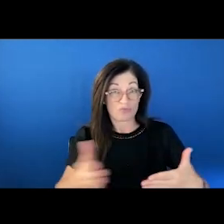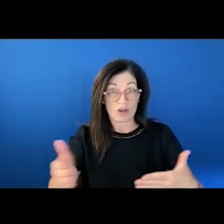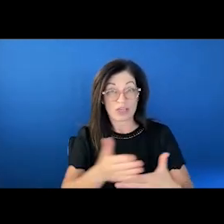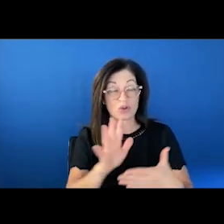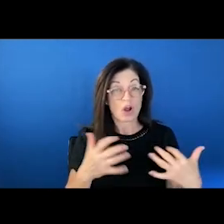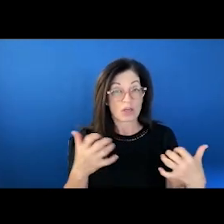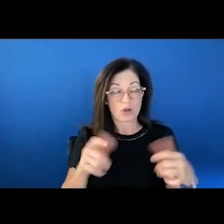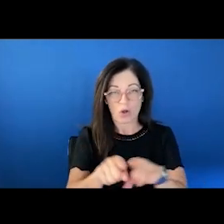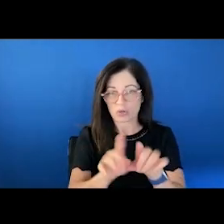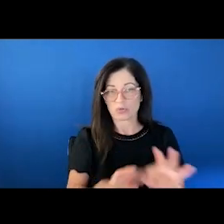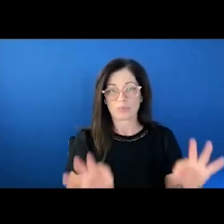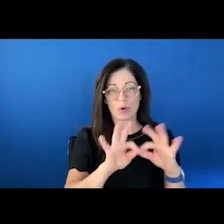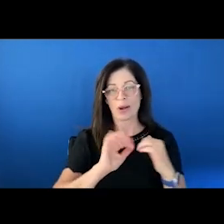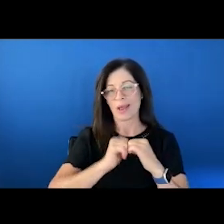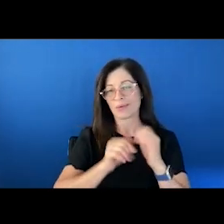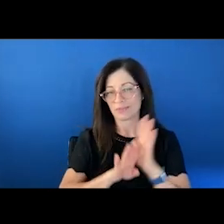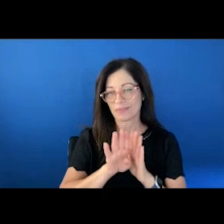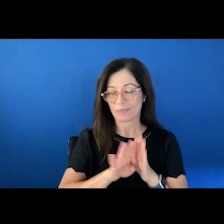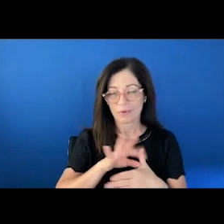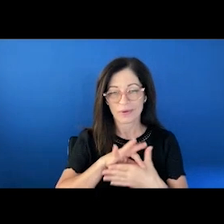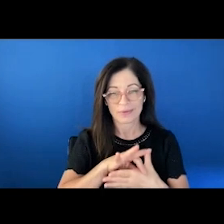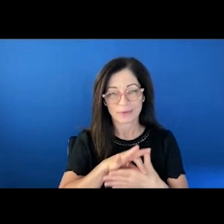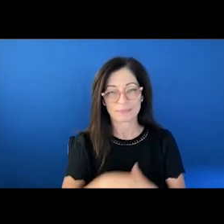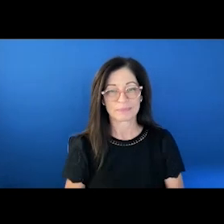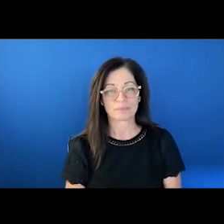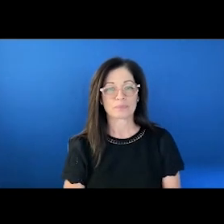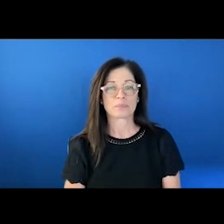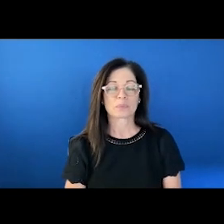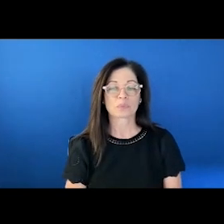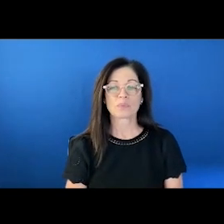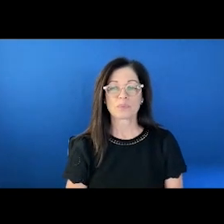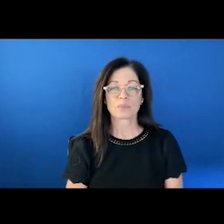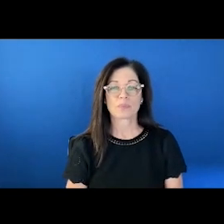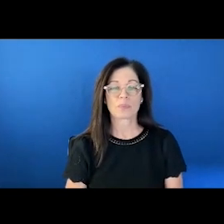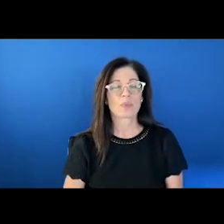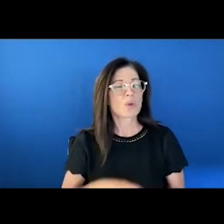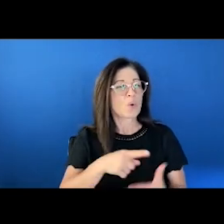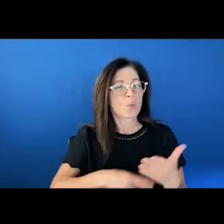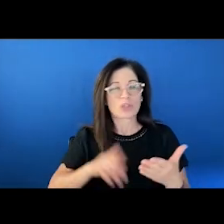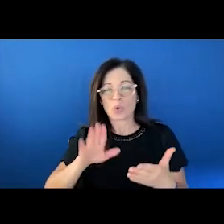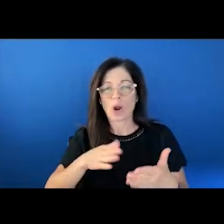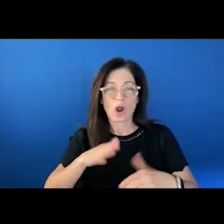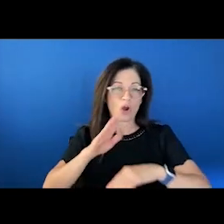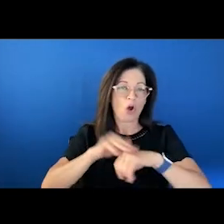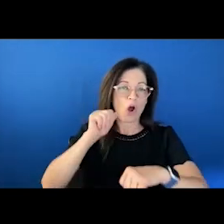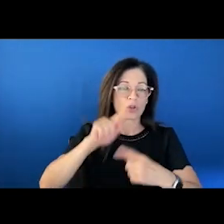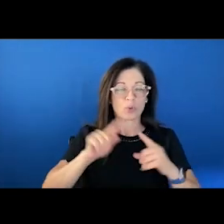also key to how you may develop content. What is the main call to action or behavior